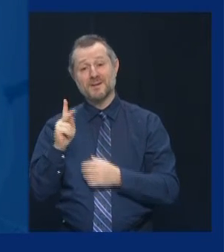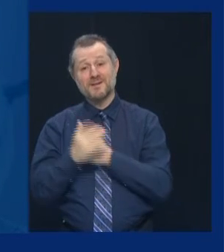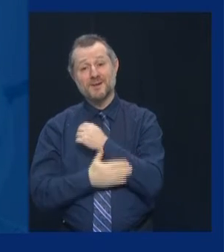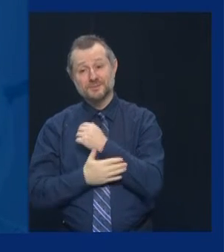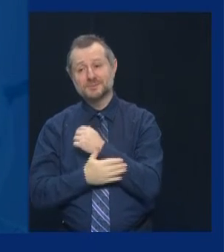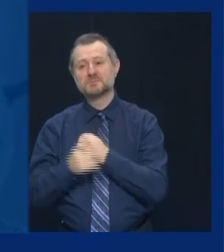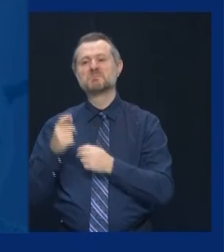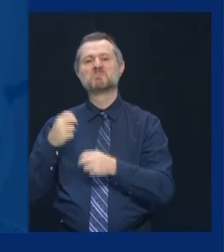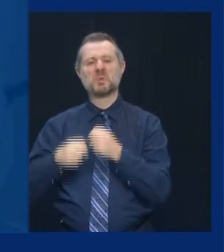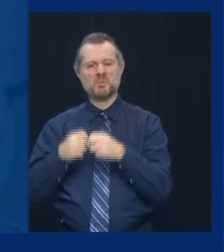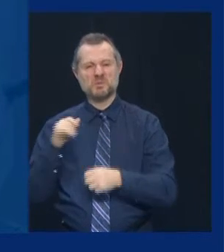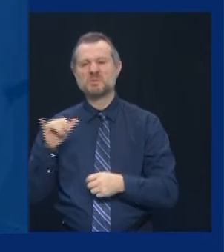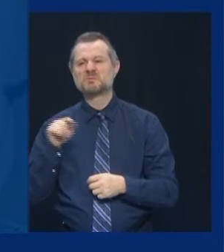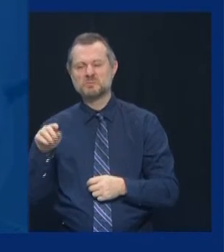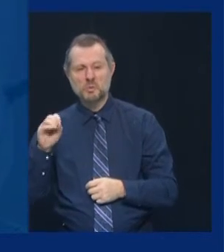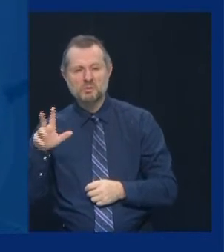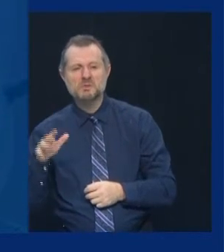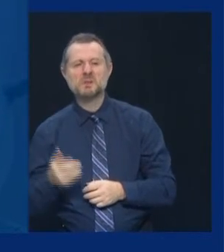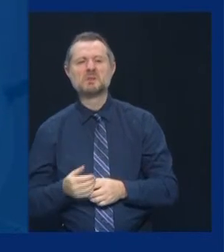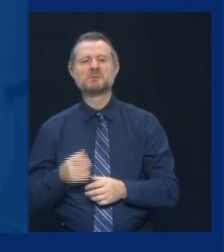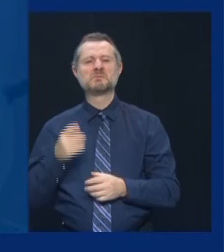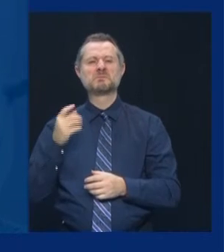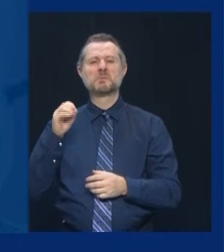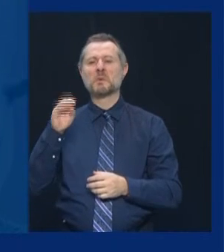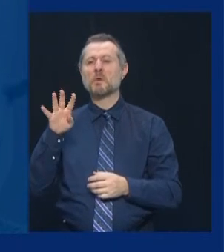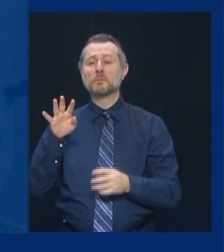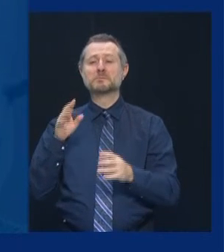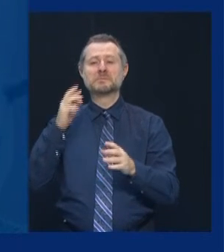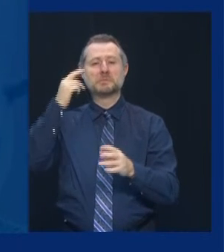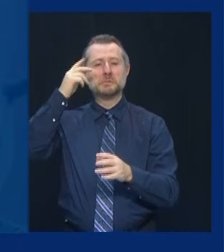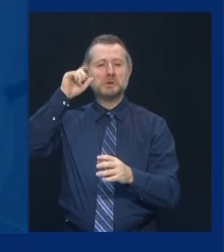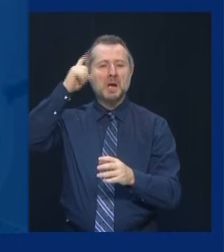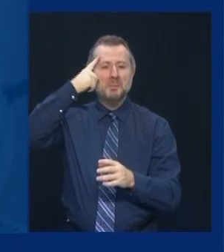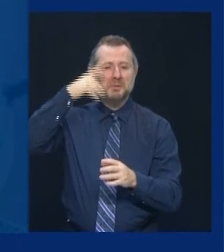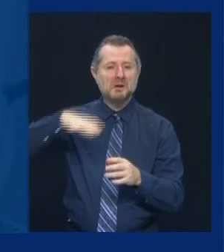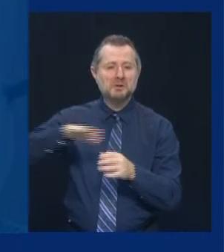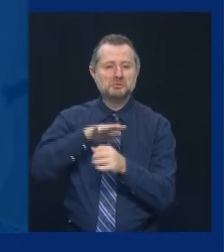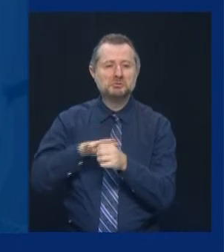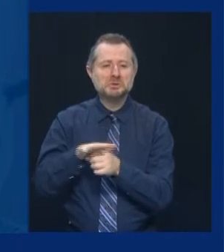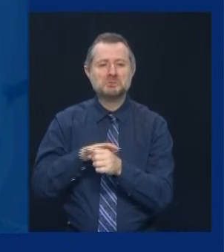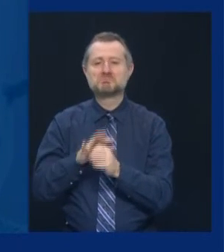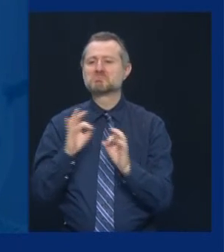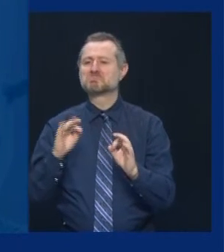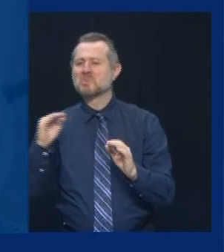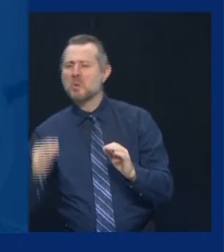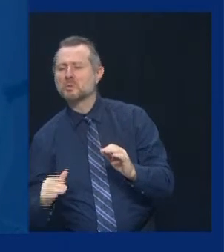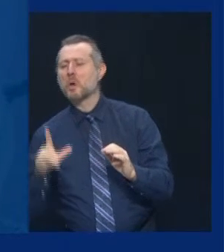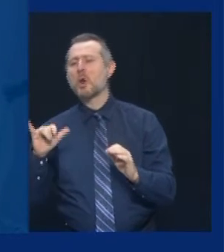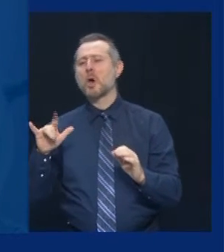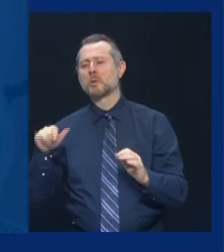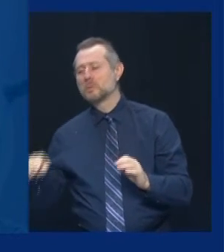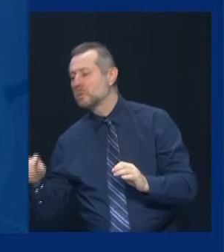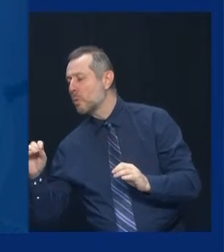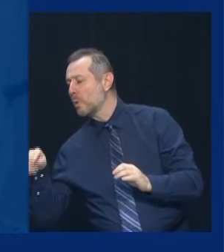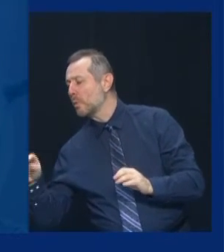MIDHUDSON .03. NORTH COUNTRY IS GOOD.